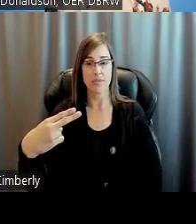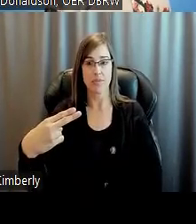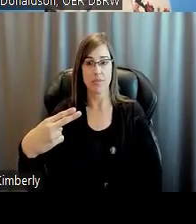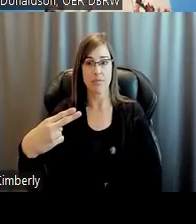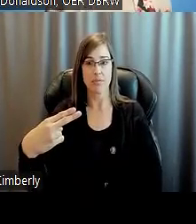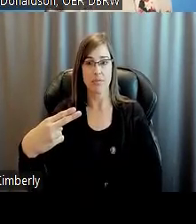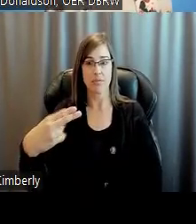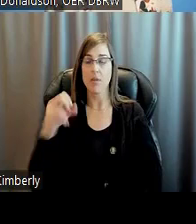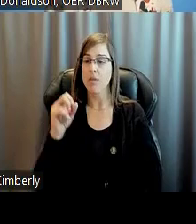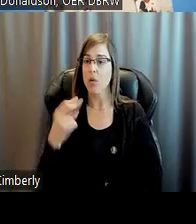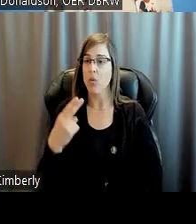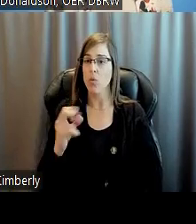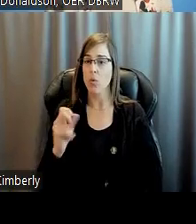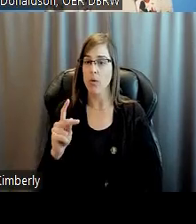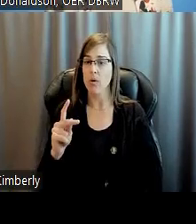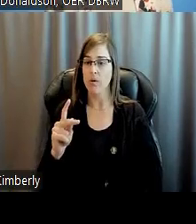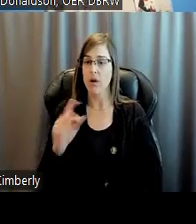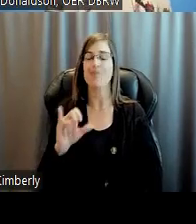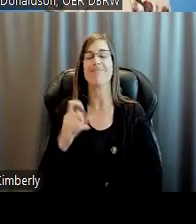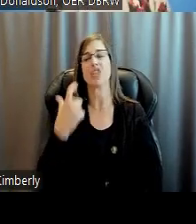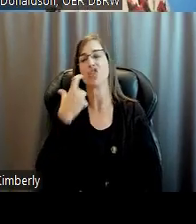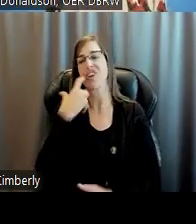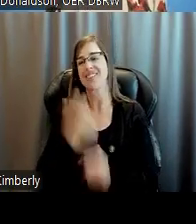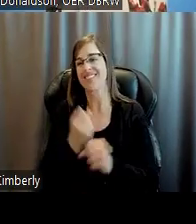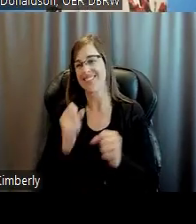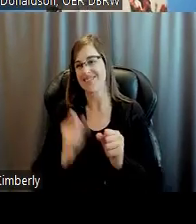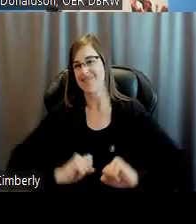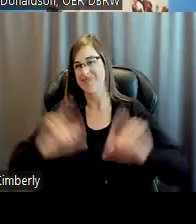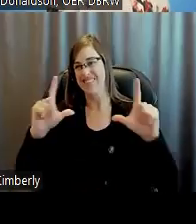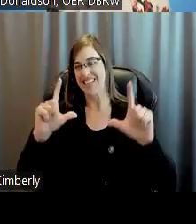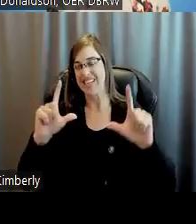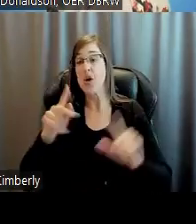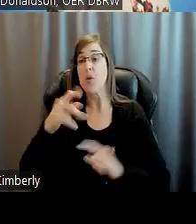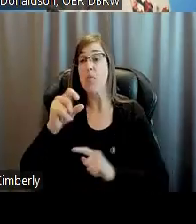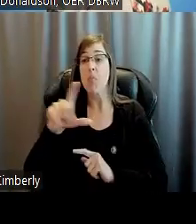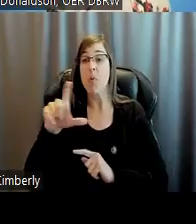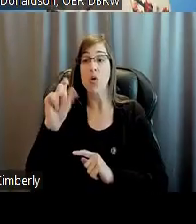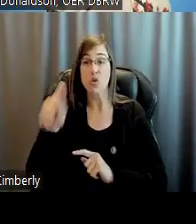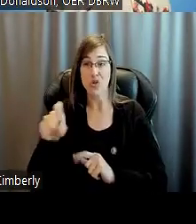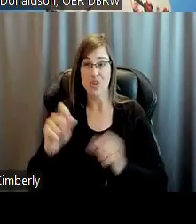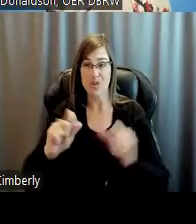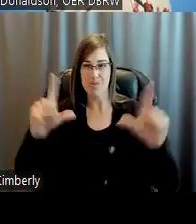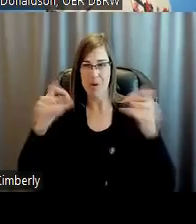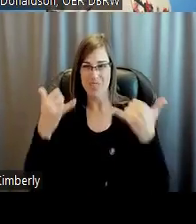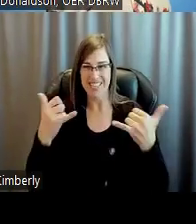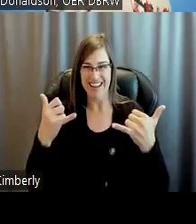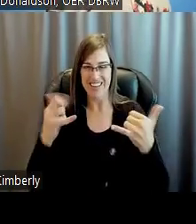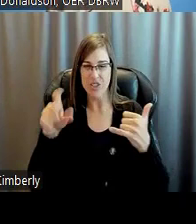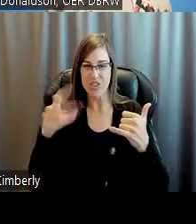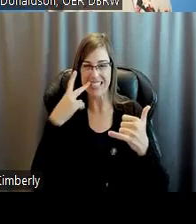Okay, so the poll should be posted now. So you should see them.